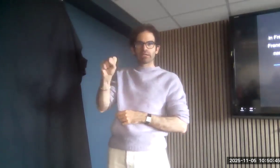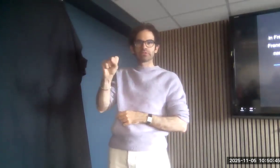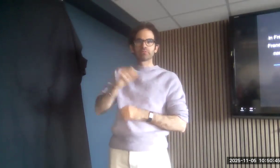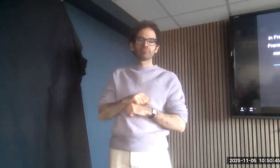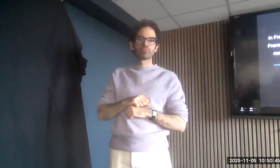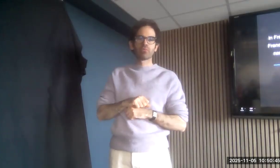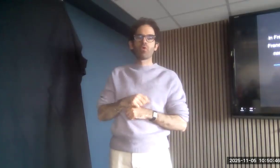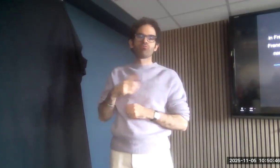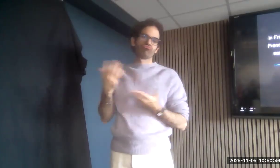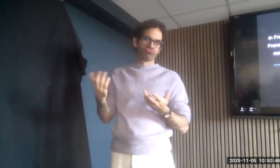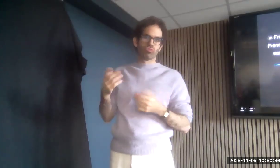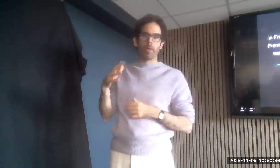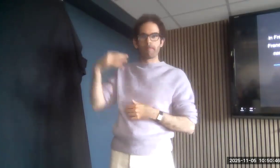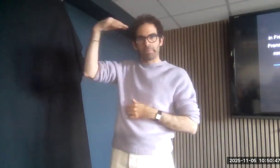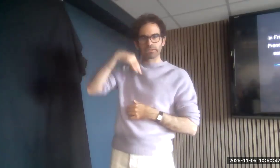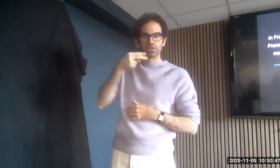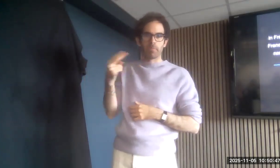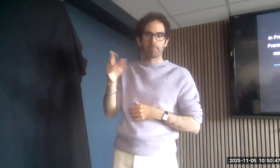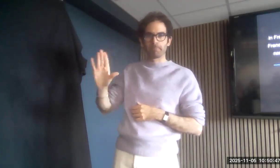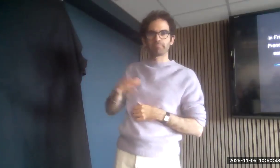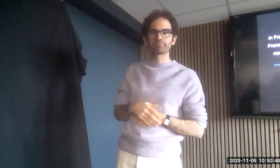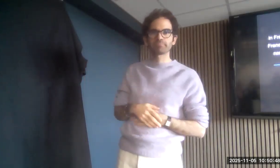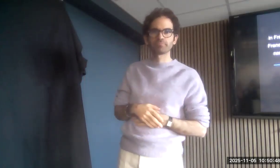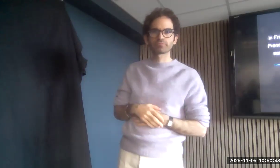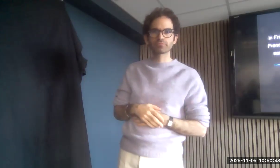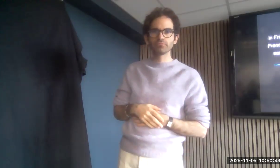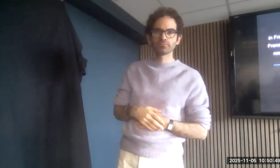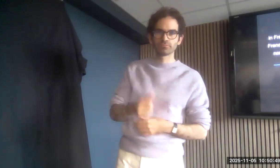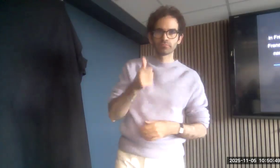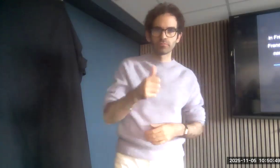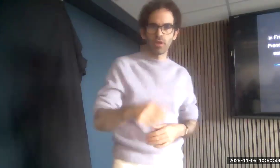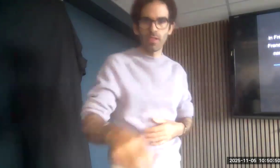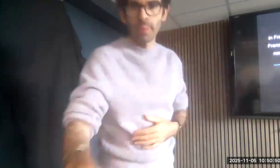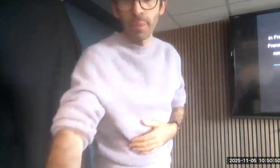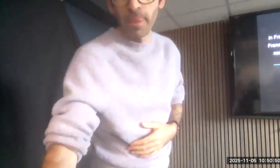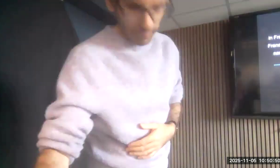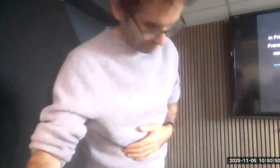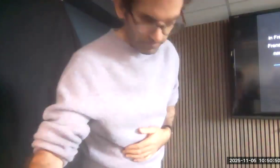I worked with Patricia Cabredo Hofherr from CNRS.